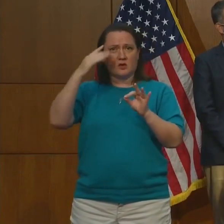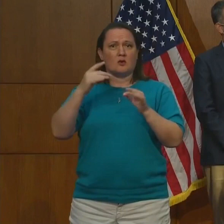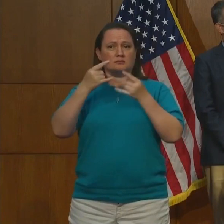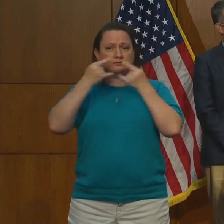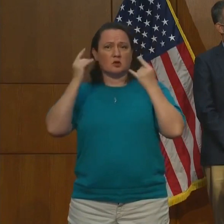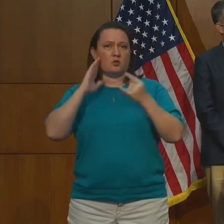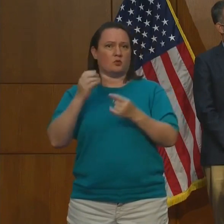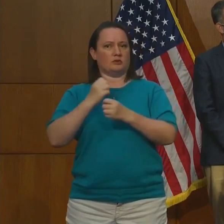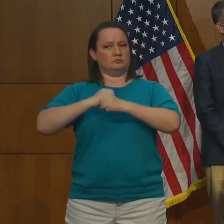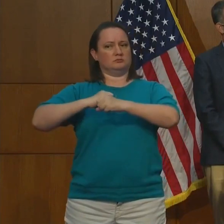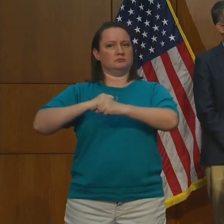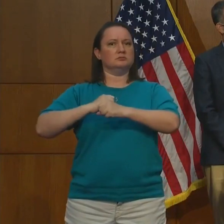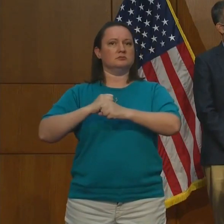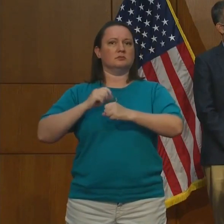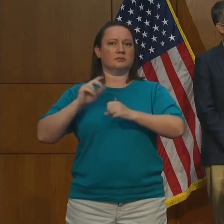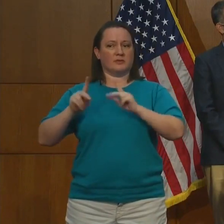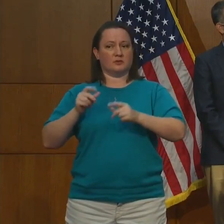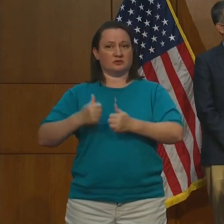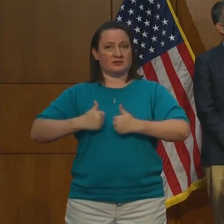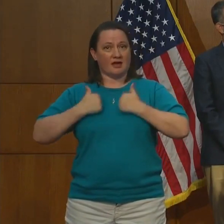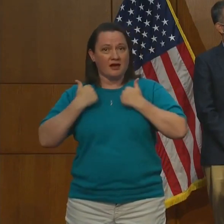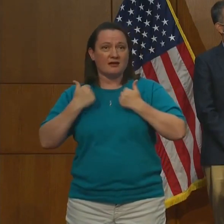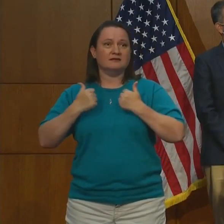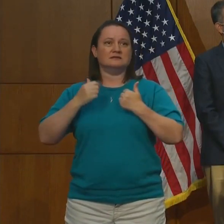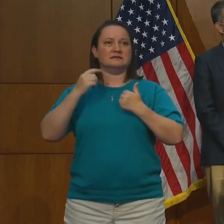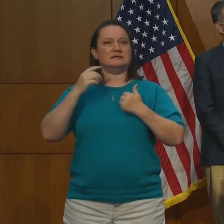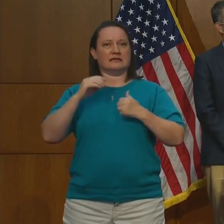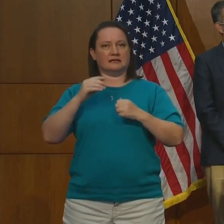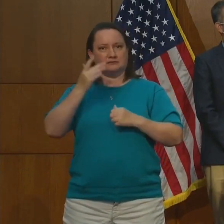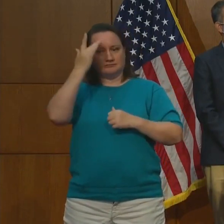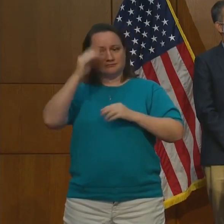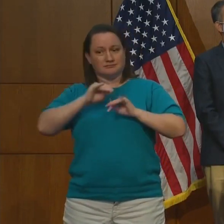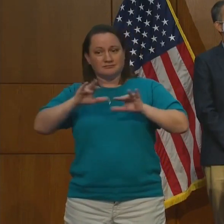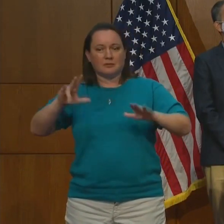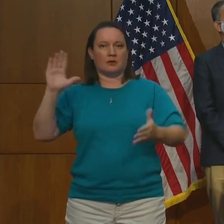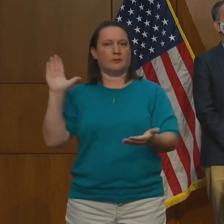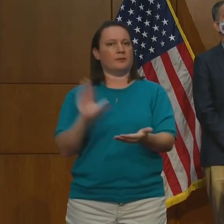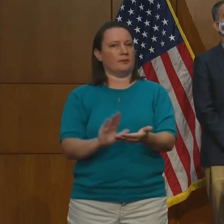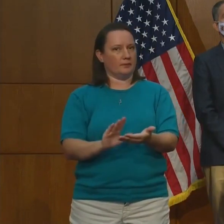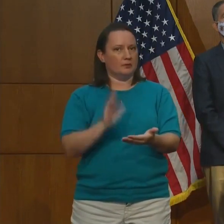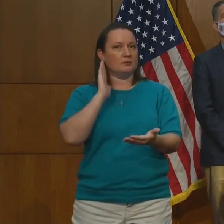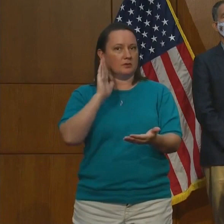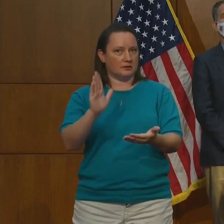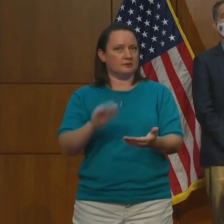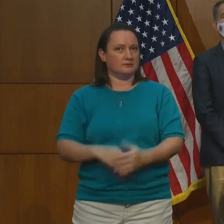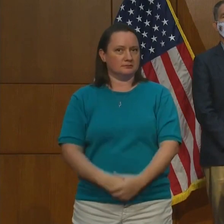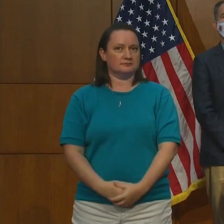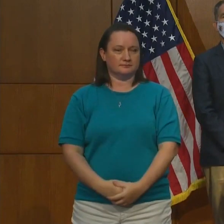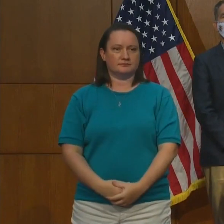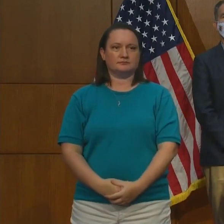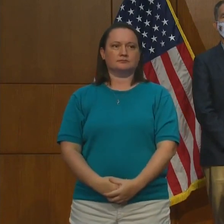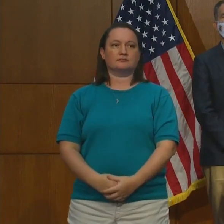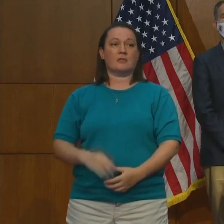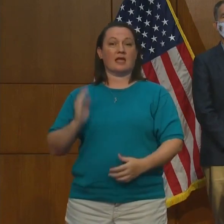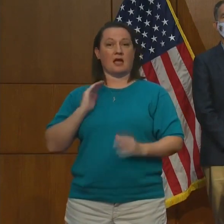UNDERSCORE TO THINK THAT THE GOVERNOR ABOUT PORTENTS OF WEARING MASKS- YOU KNOW THAT